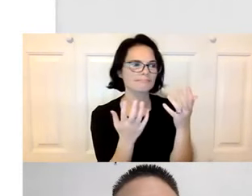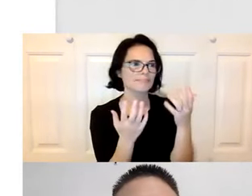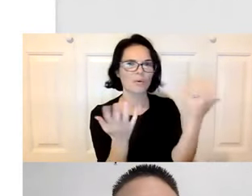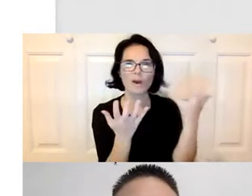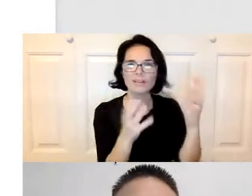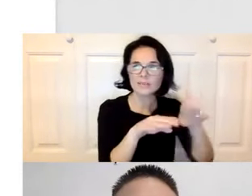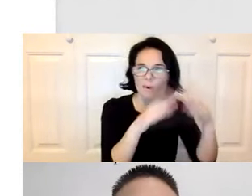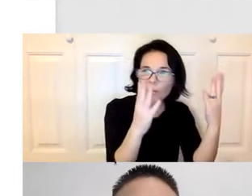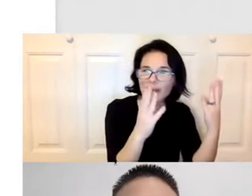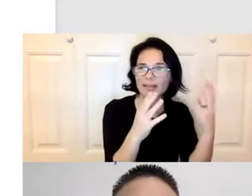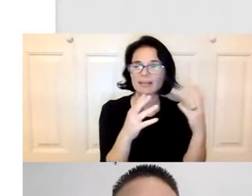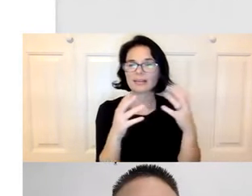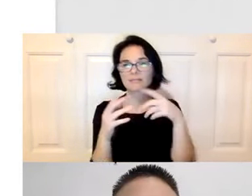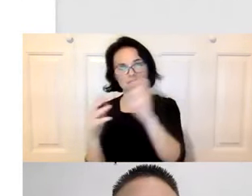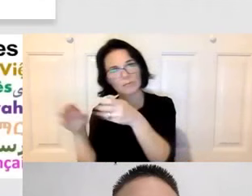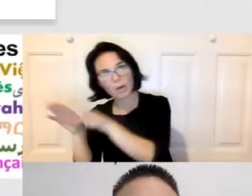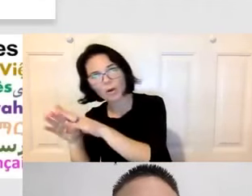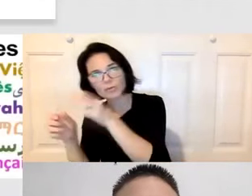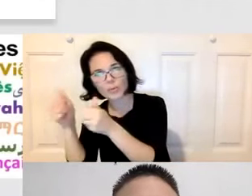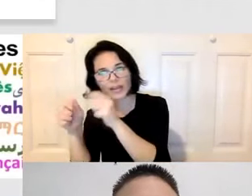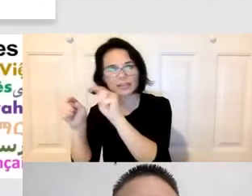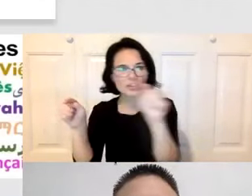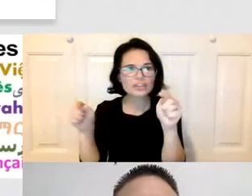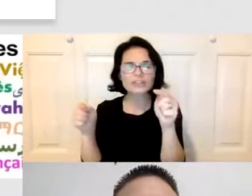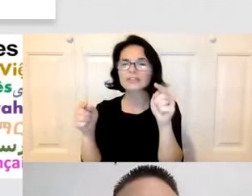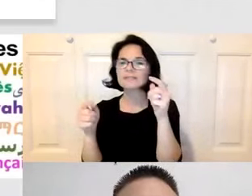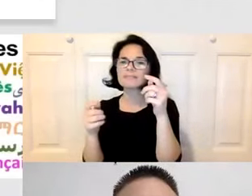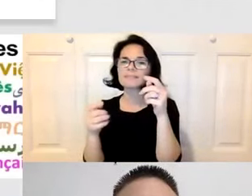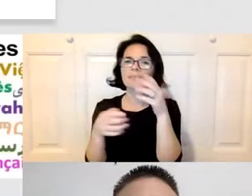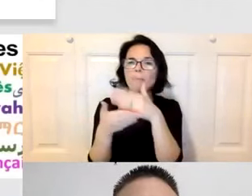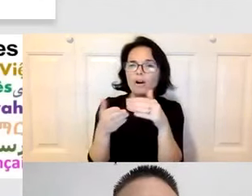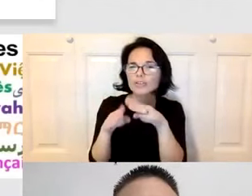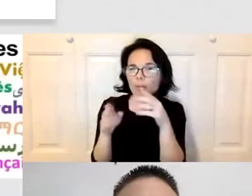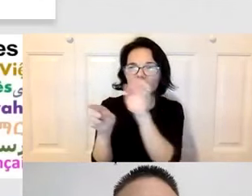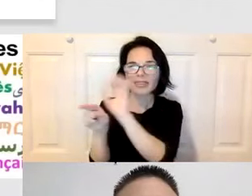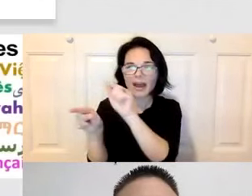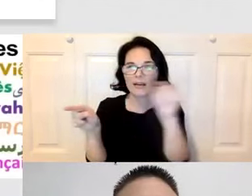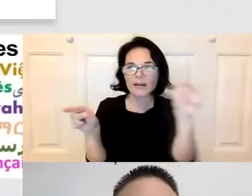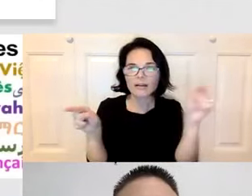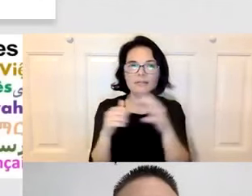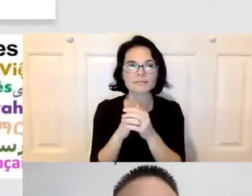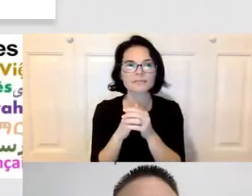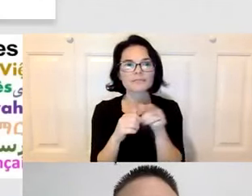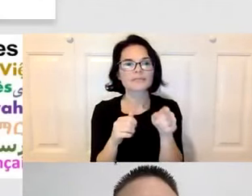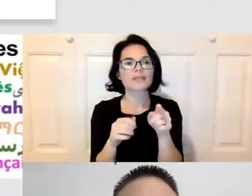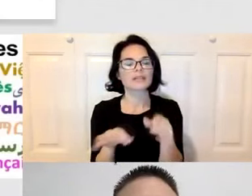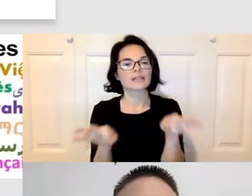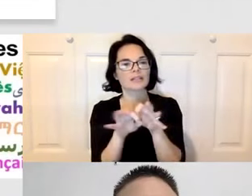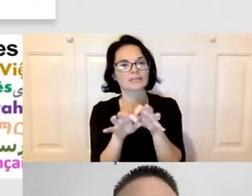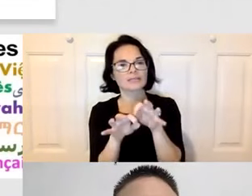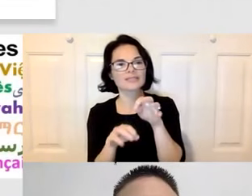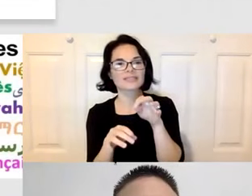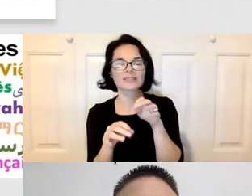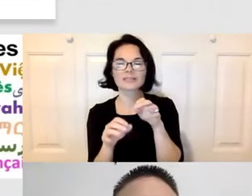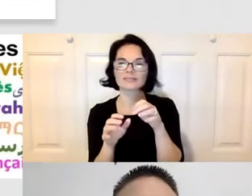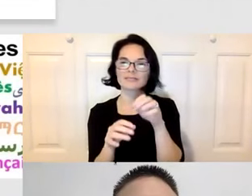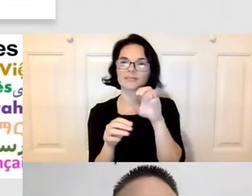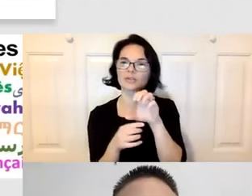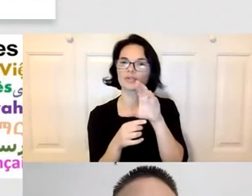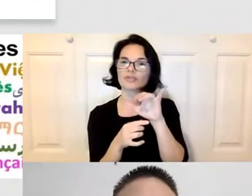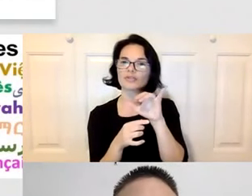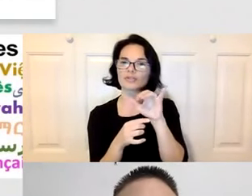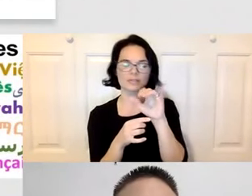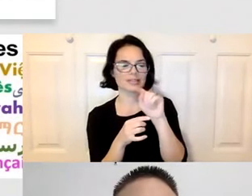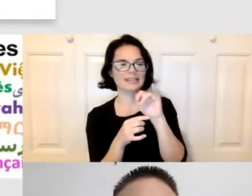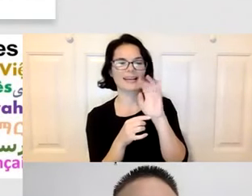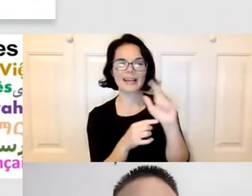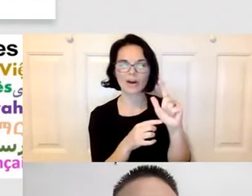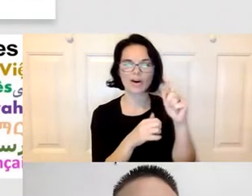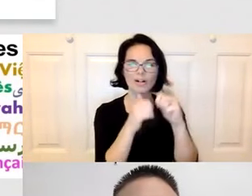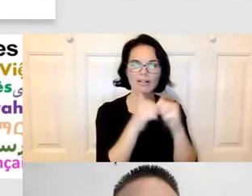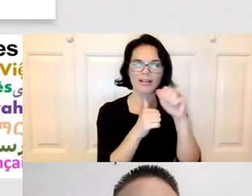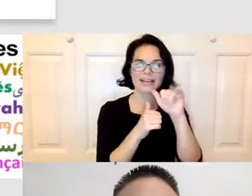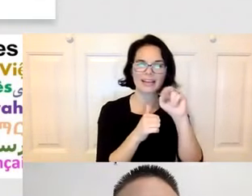You can browse here. “Critical Infrastructure”: this is open with safety precautions. I’m clicking into that link